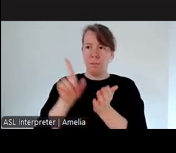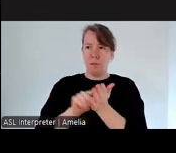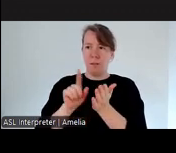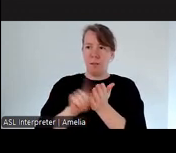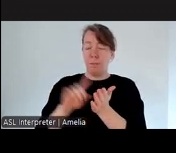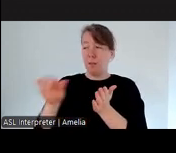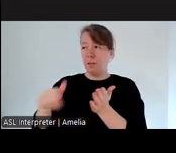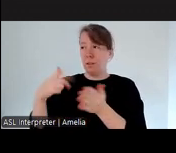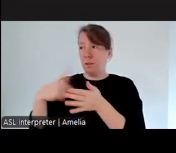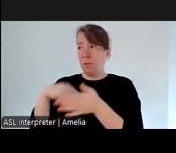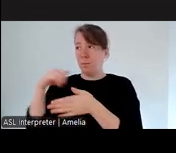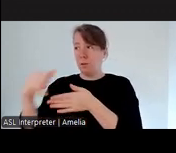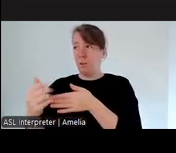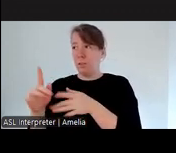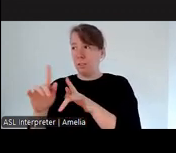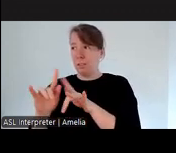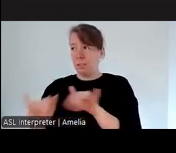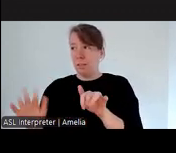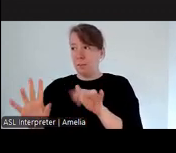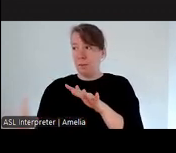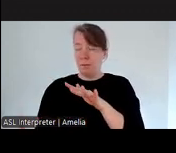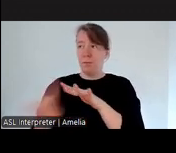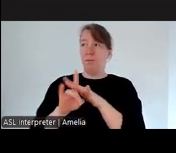and it was super stressful to work on this as well at the same